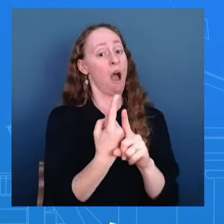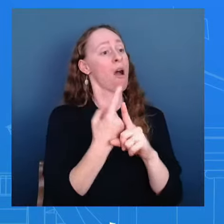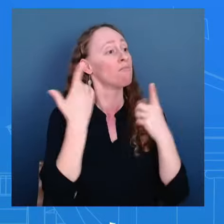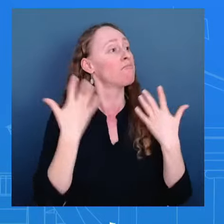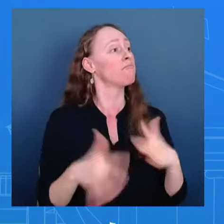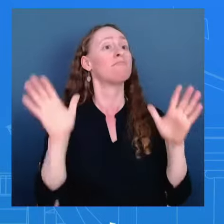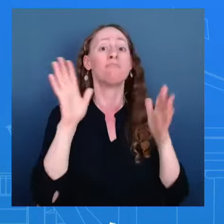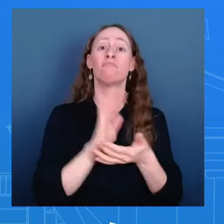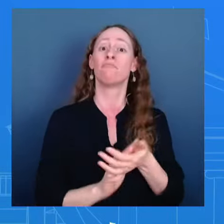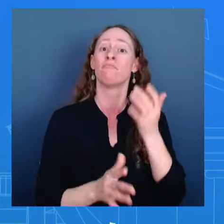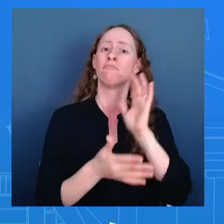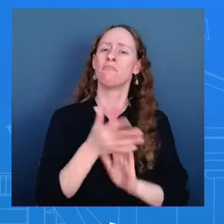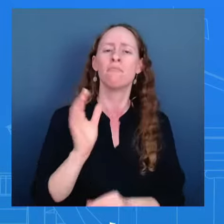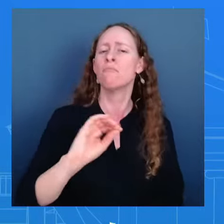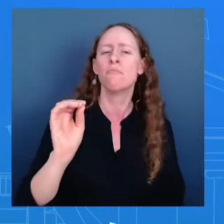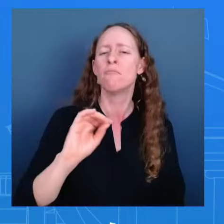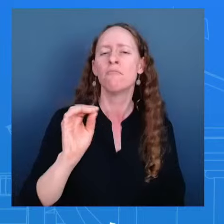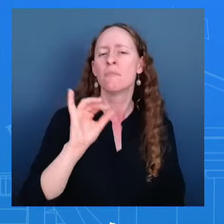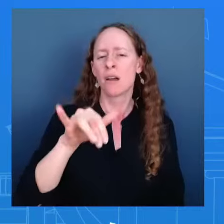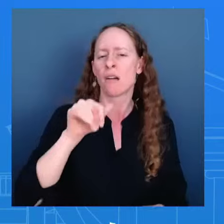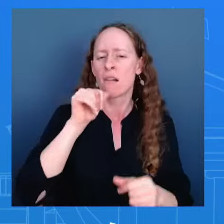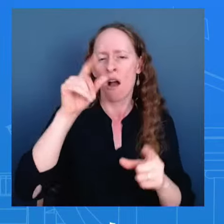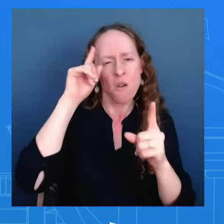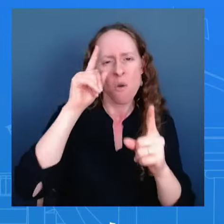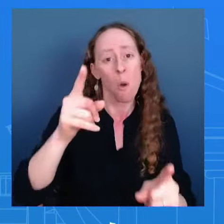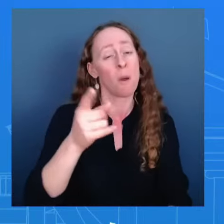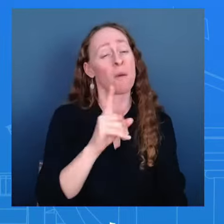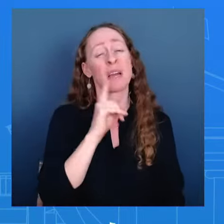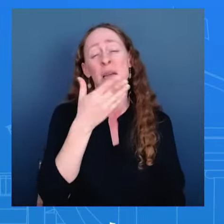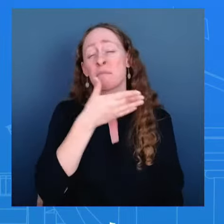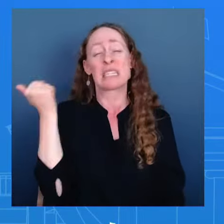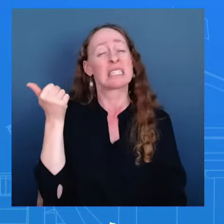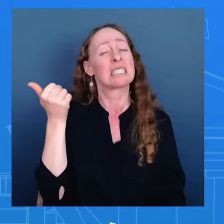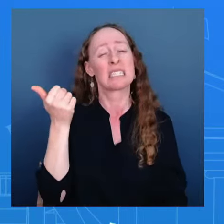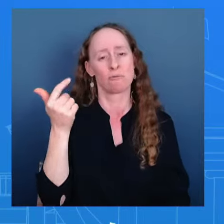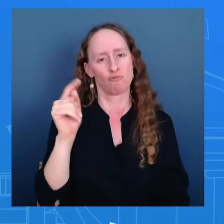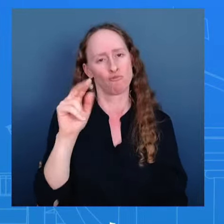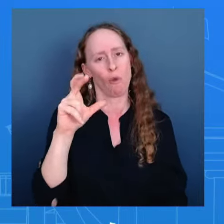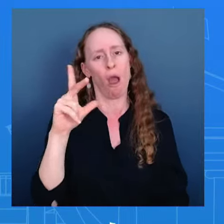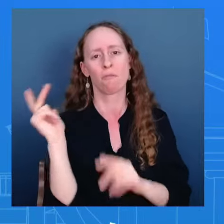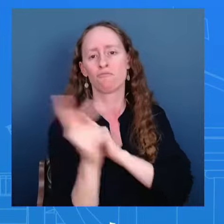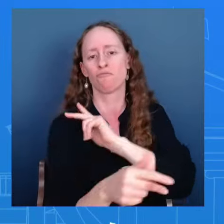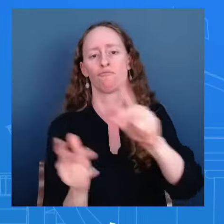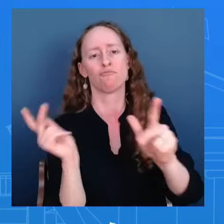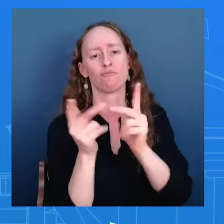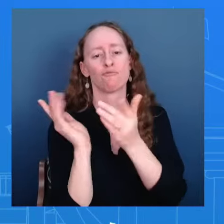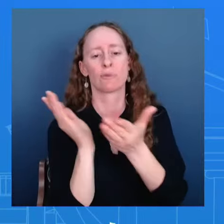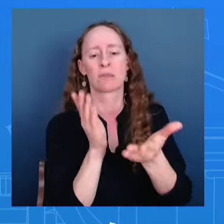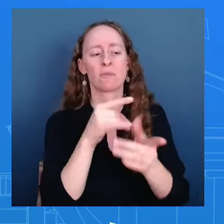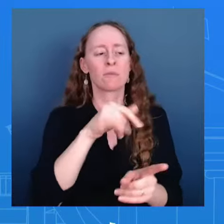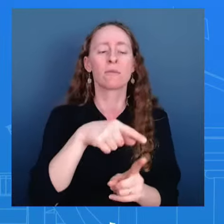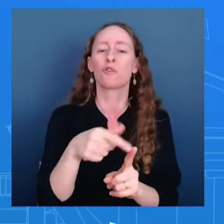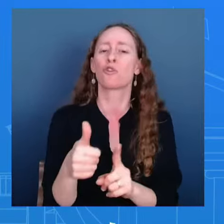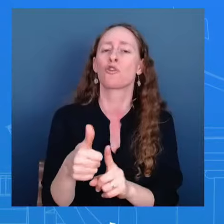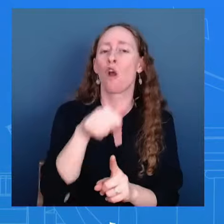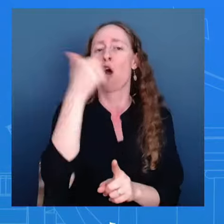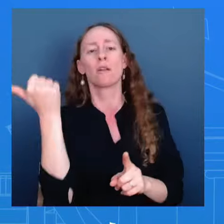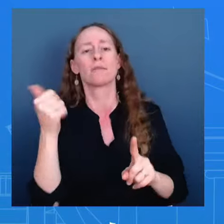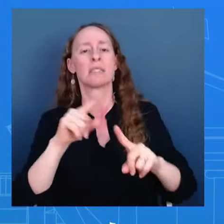and getting those crossings open. We said that from the get-go. We also said it's going to be tough. It's been tough. Weather plays a role. I mean, mother nature has a say here